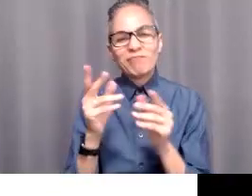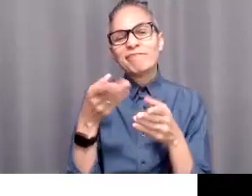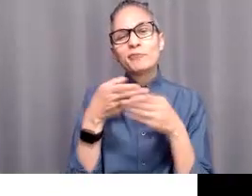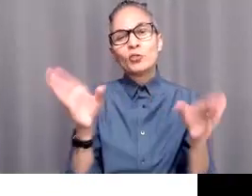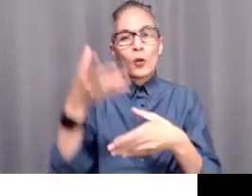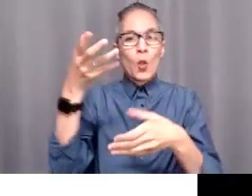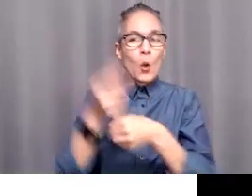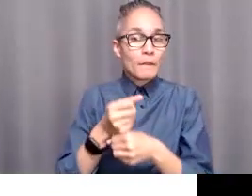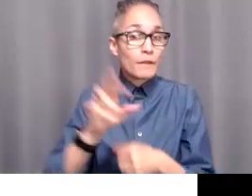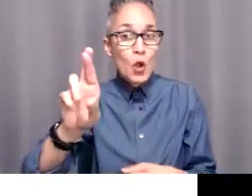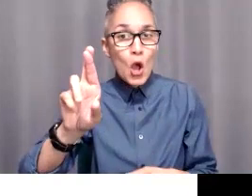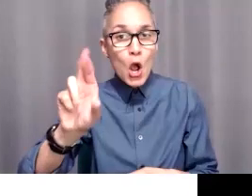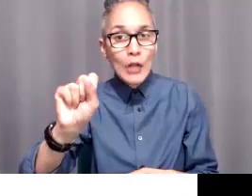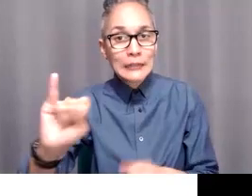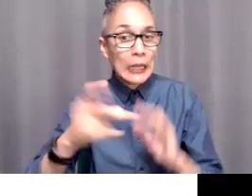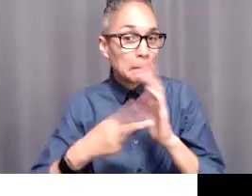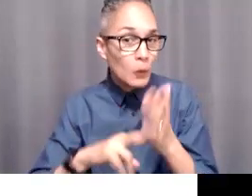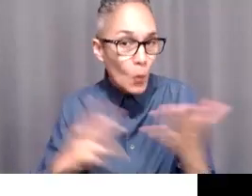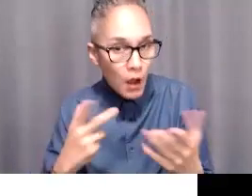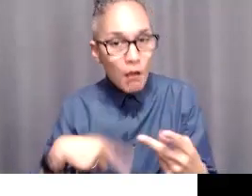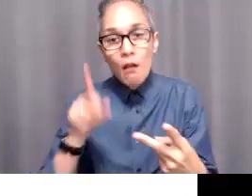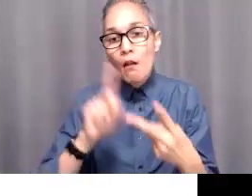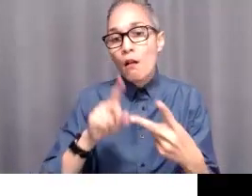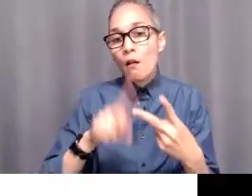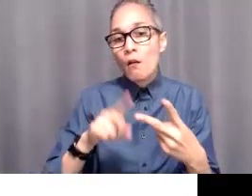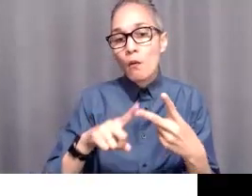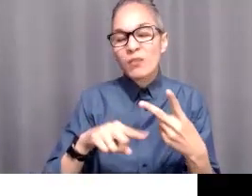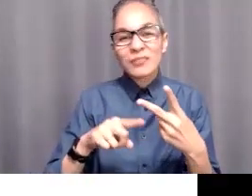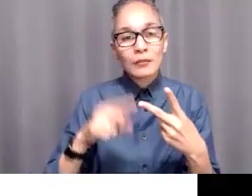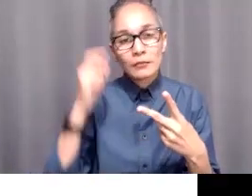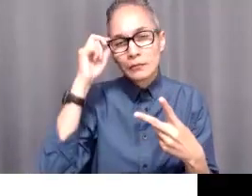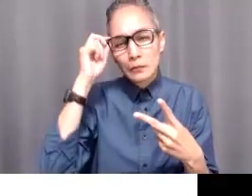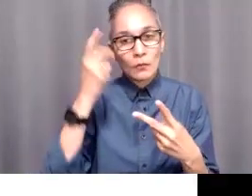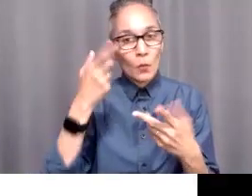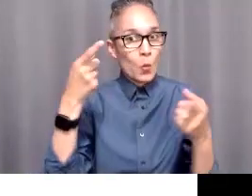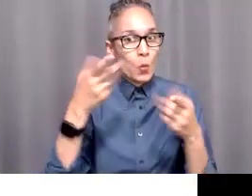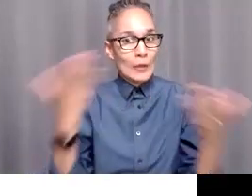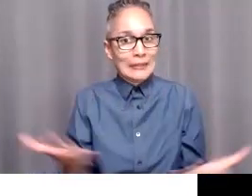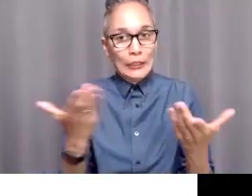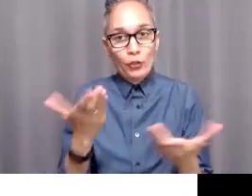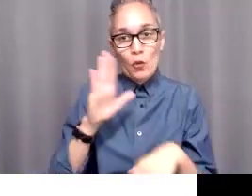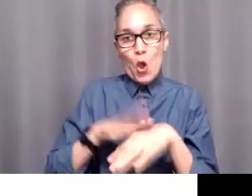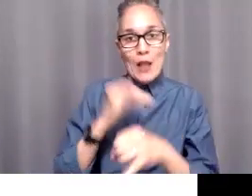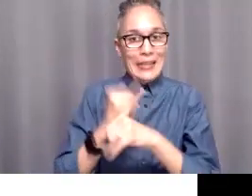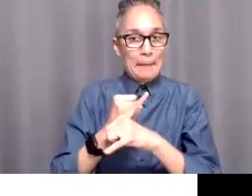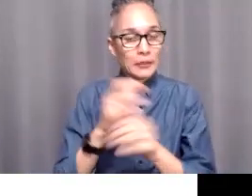What we have here on campus in regards to our RSI policy.